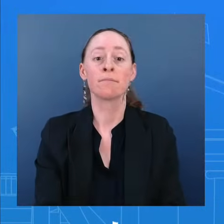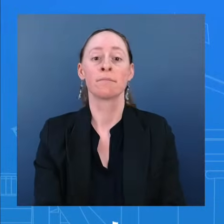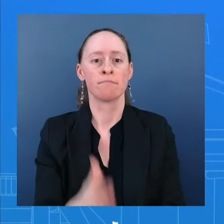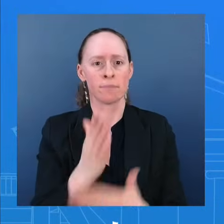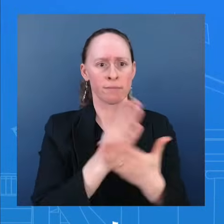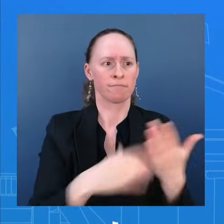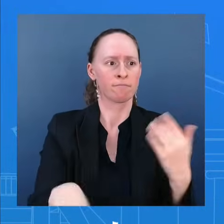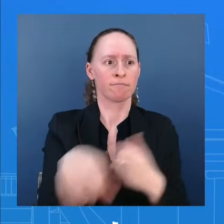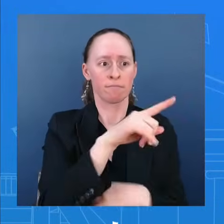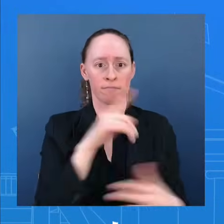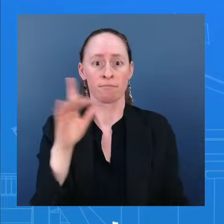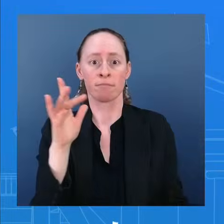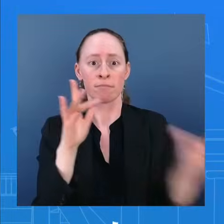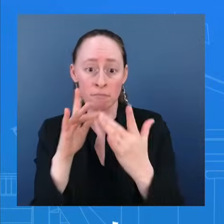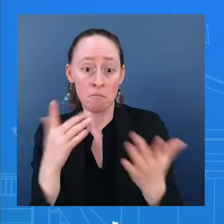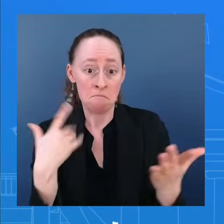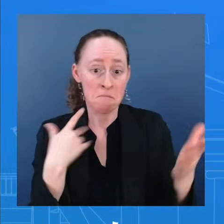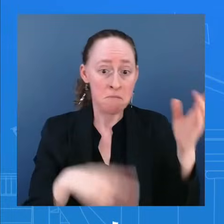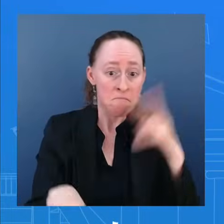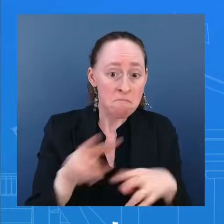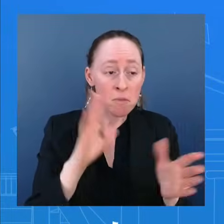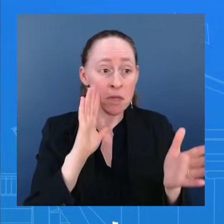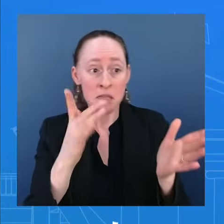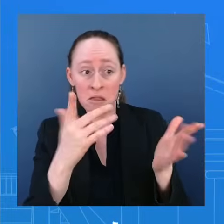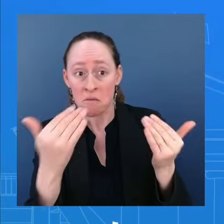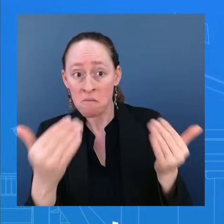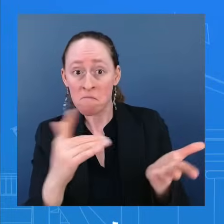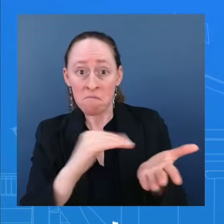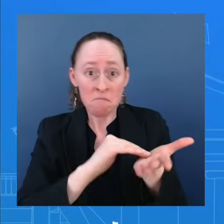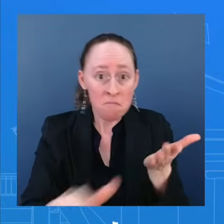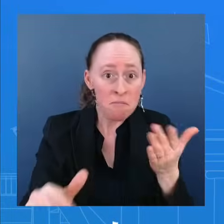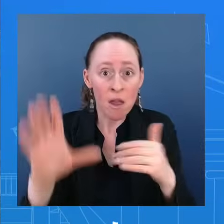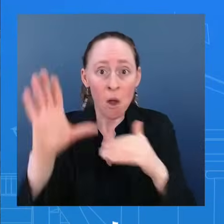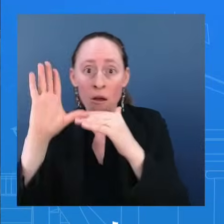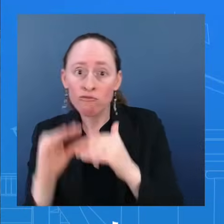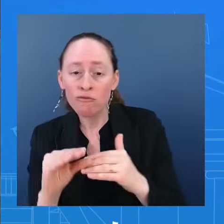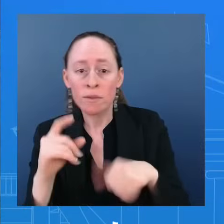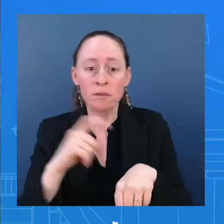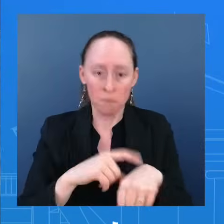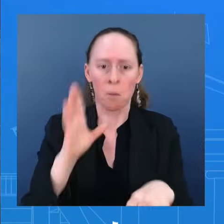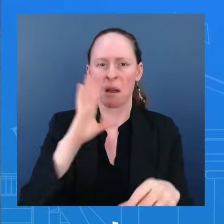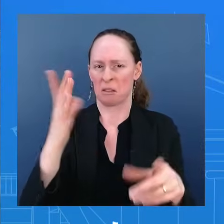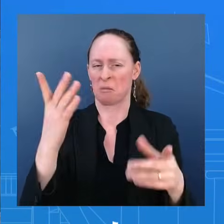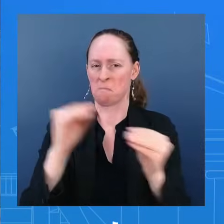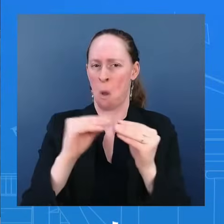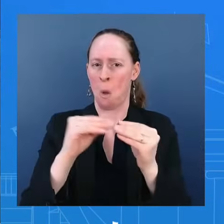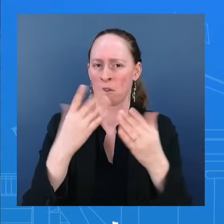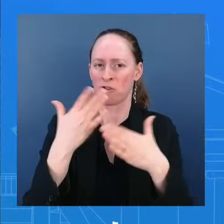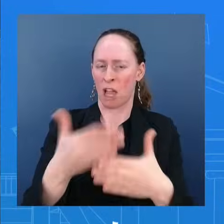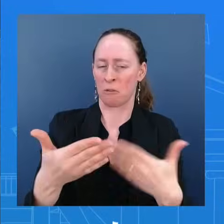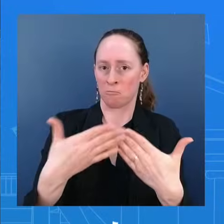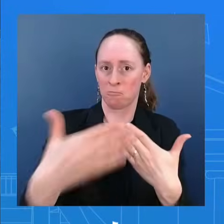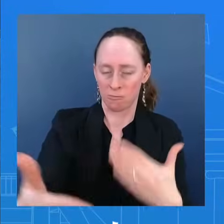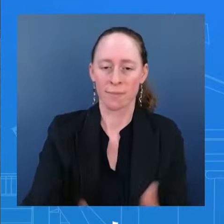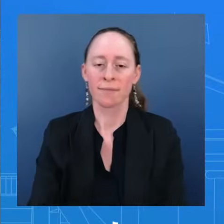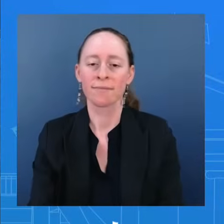you know, close out these final -- final few weeks. The Press: On pardons still. Ms. Jean-Pierre: Sure.